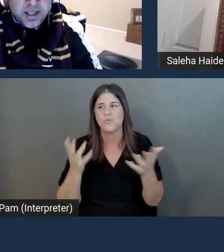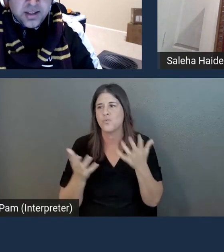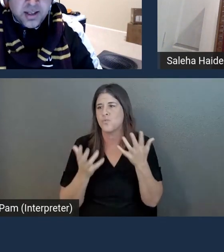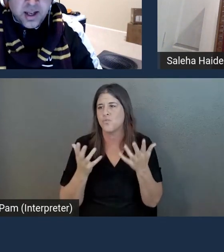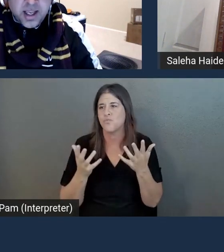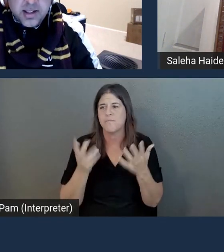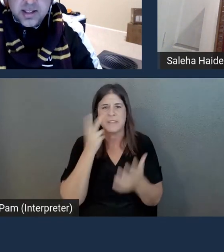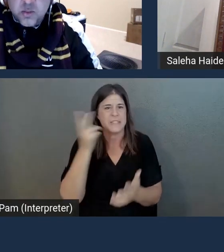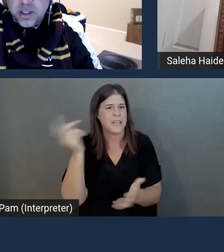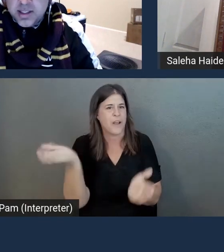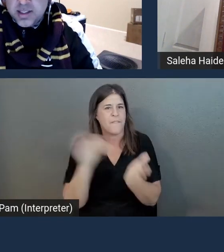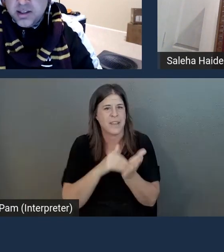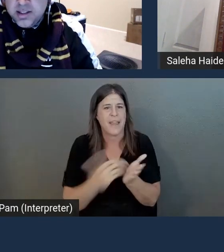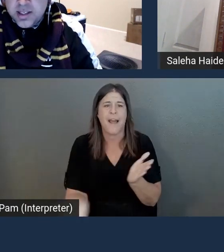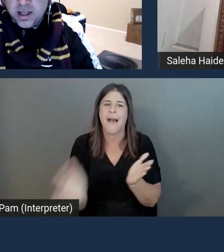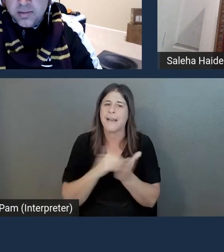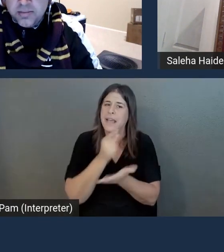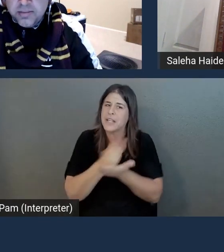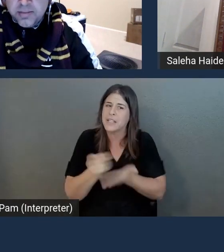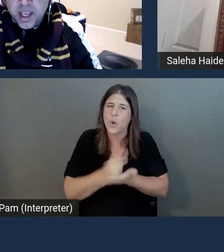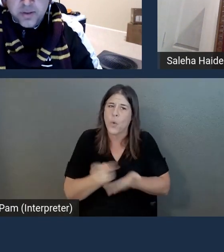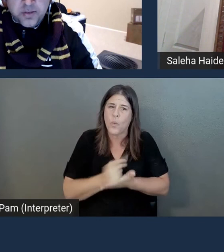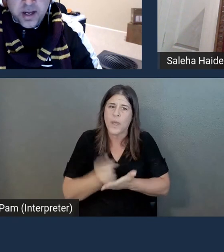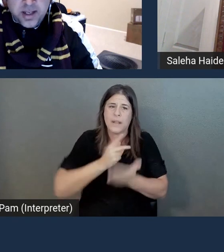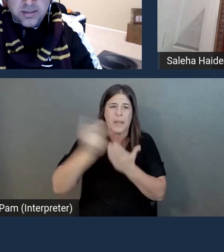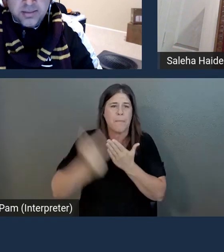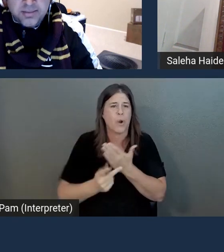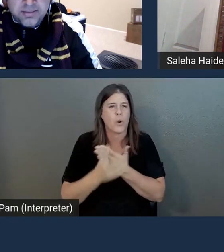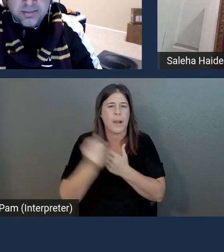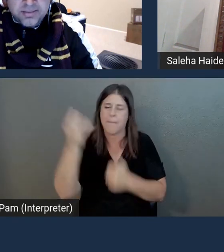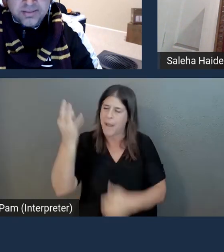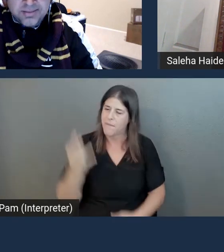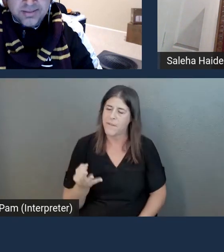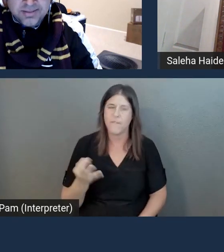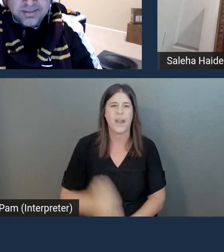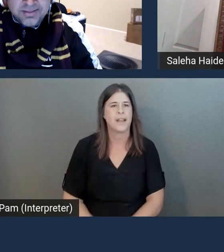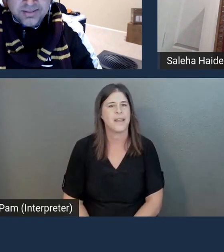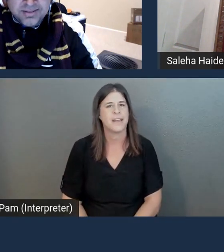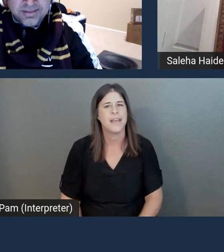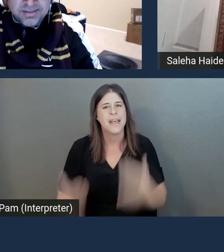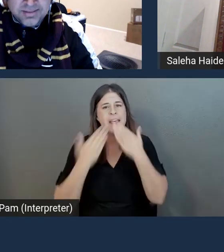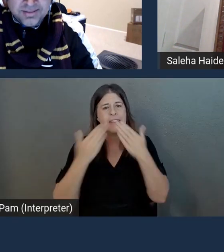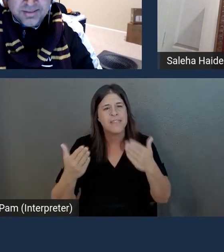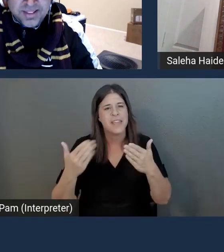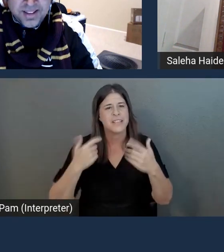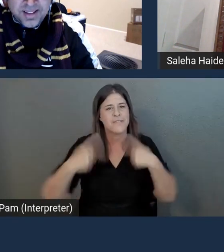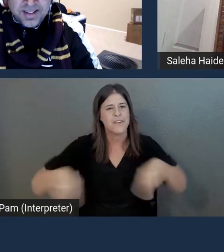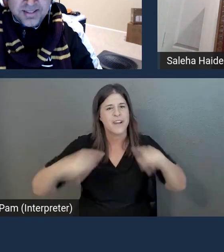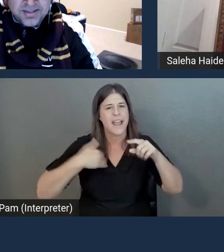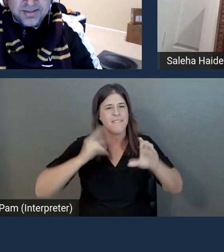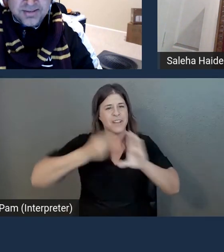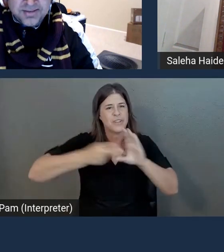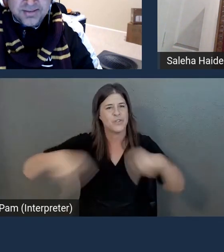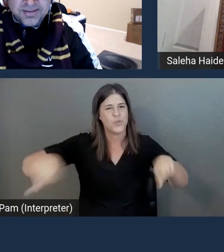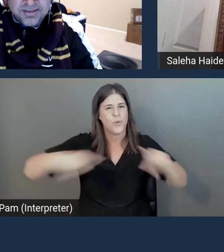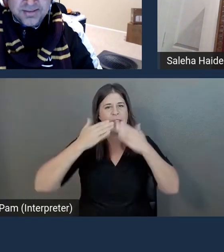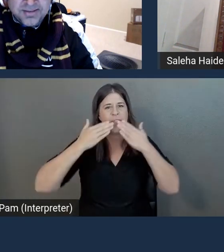Again, this is a weekly series every Friday. Yeah. - Thanks for having us. Thank you, for having us.